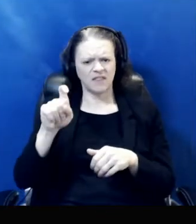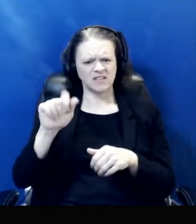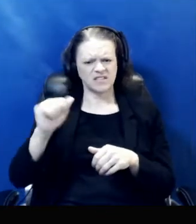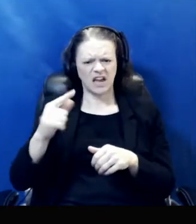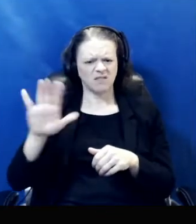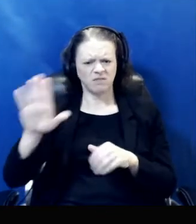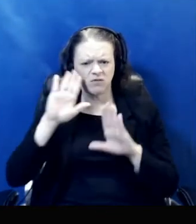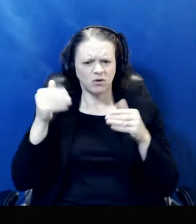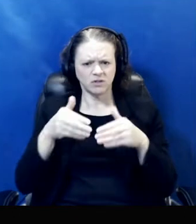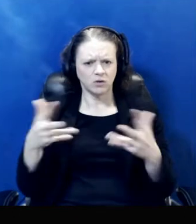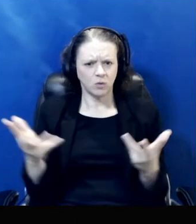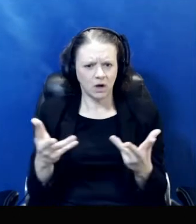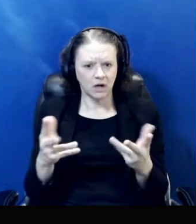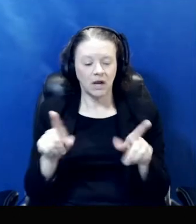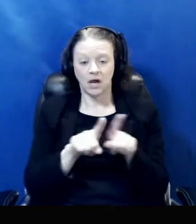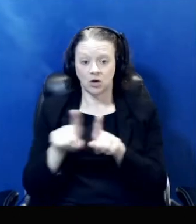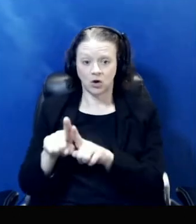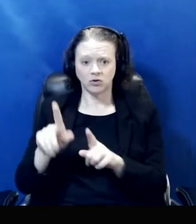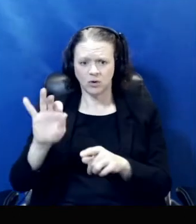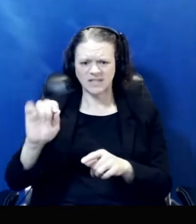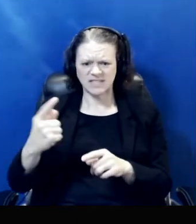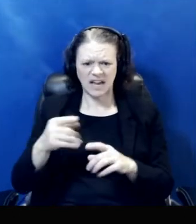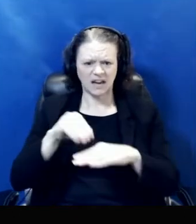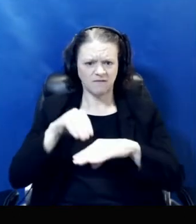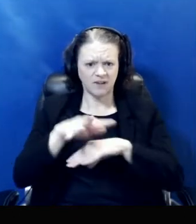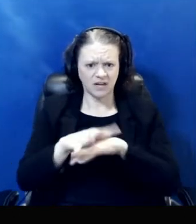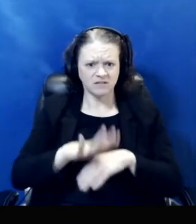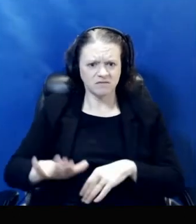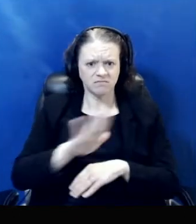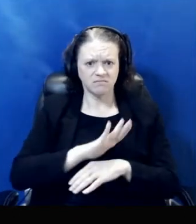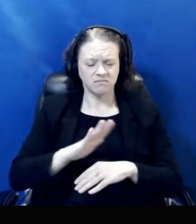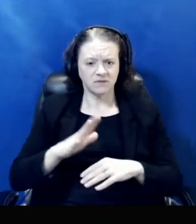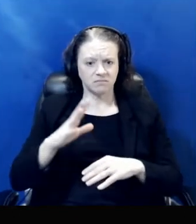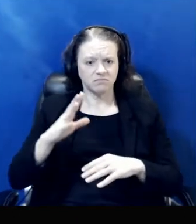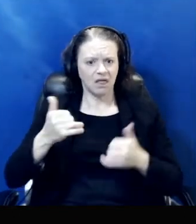real life experience of players, was something that we wanted to improve on.